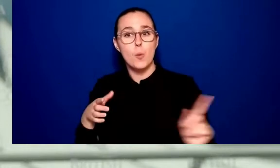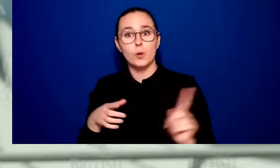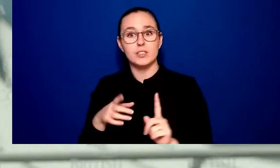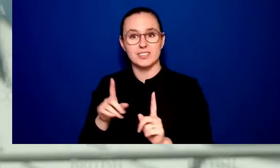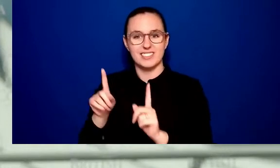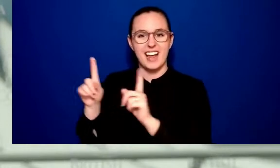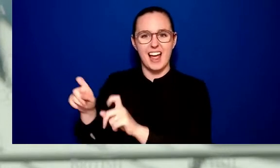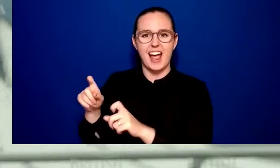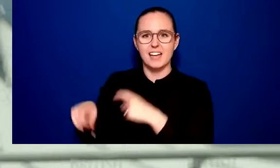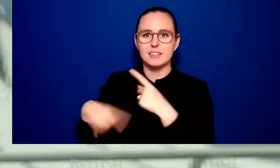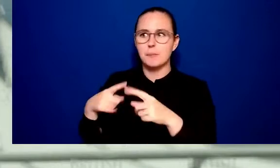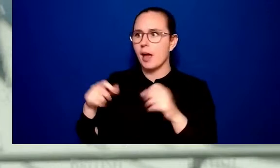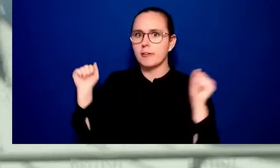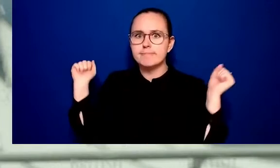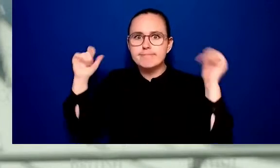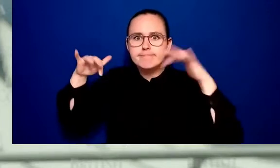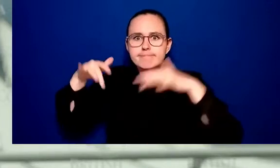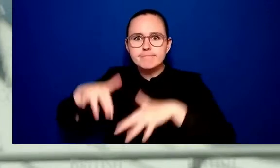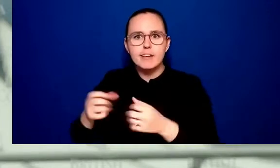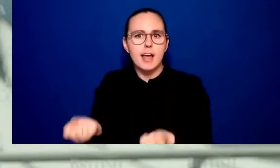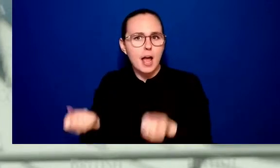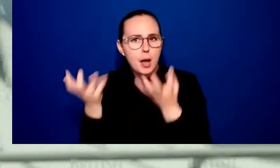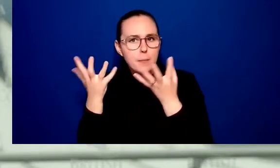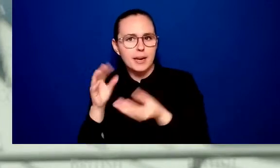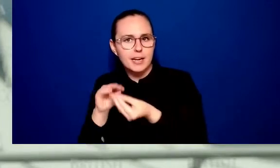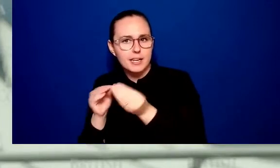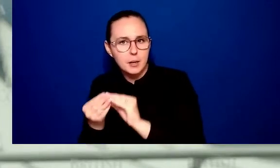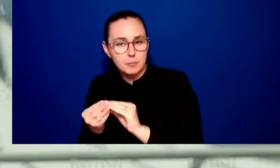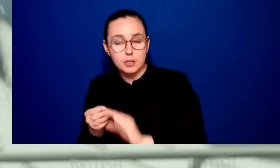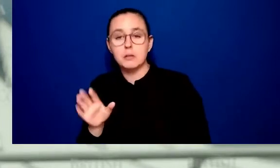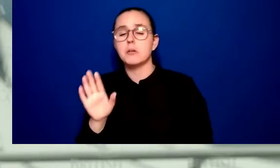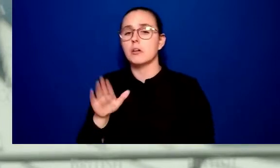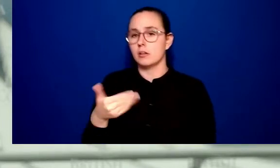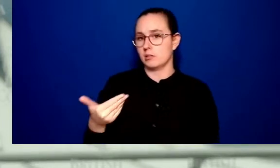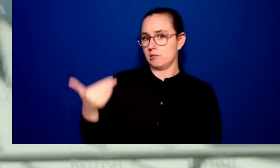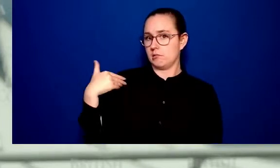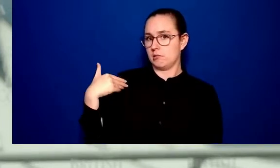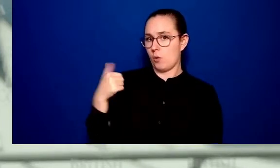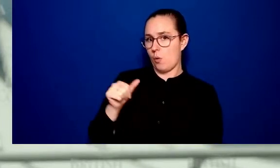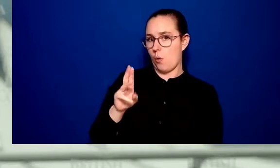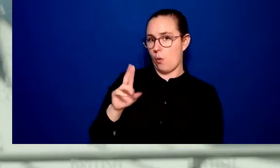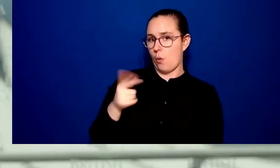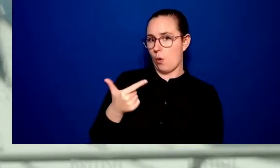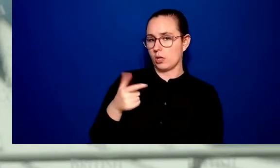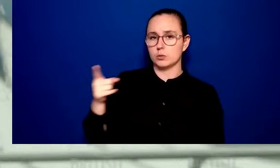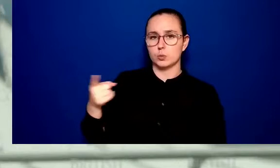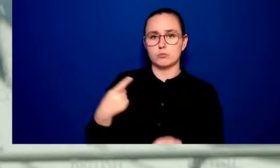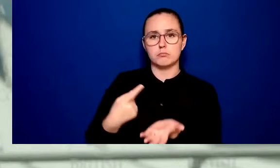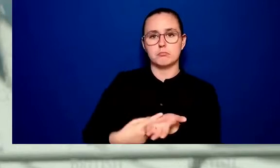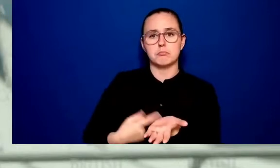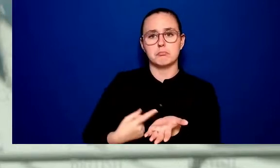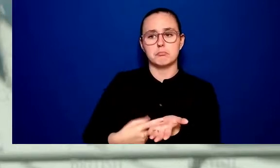vaccine card program and then move it later. With masks You